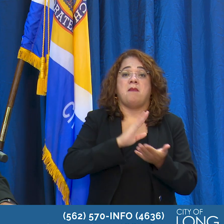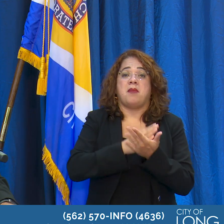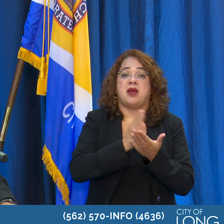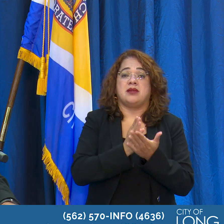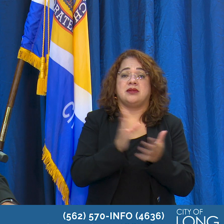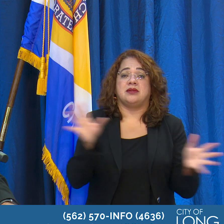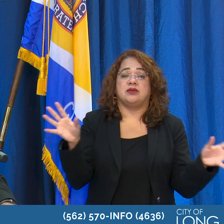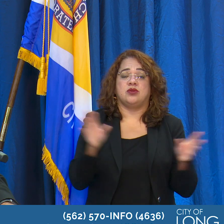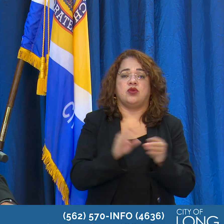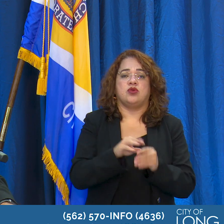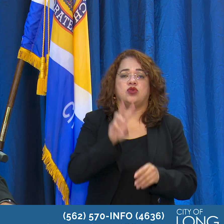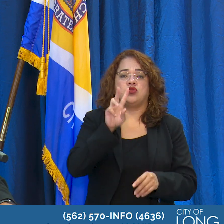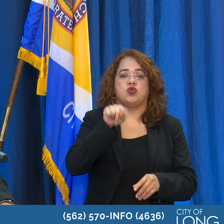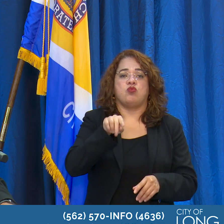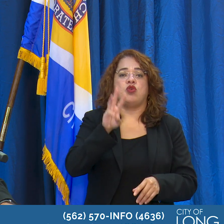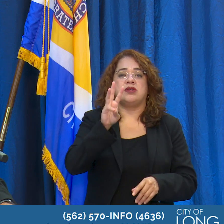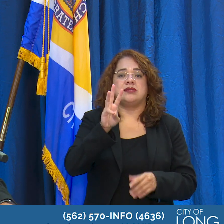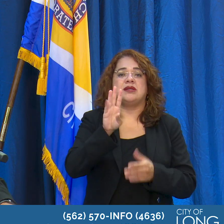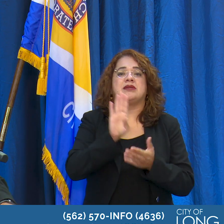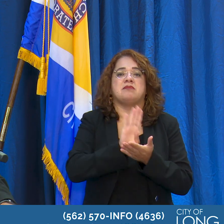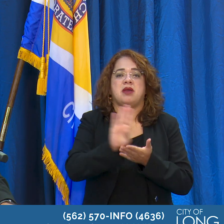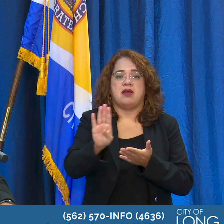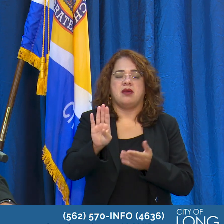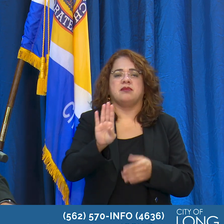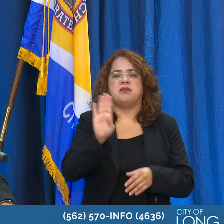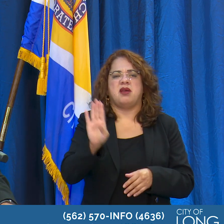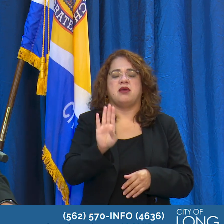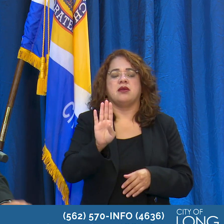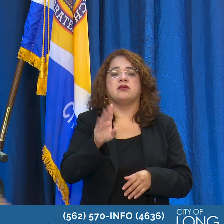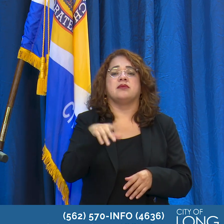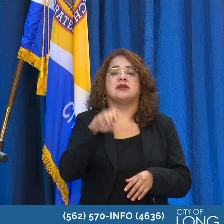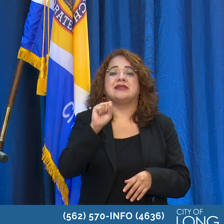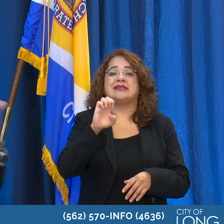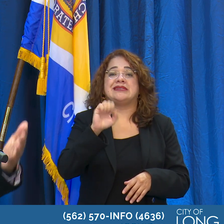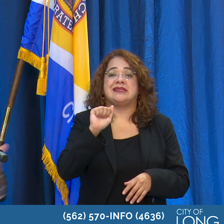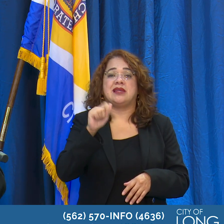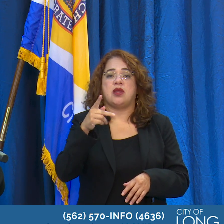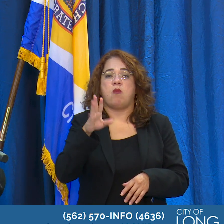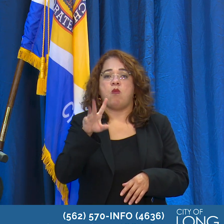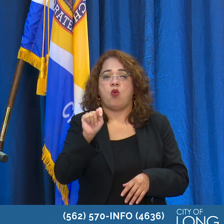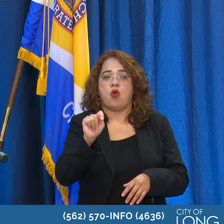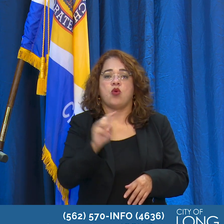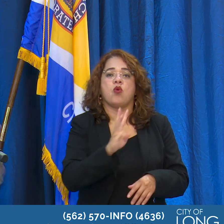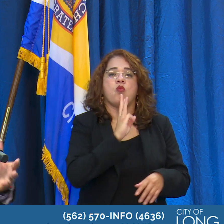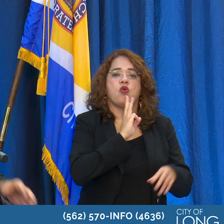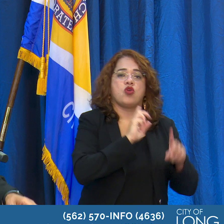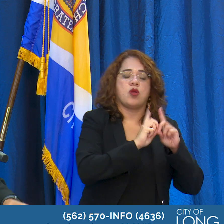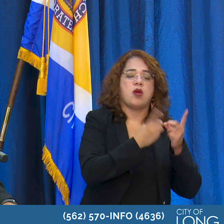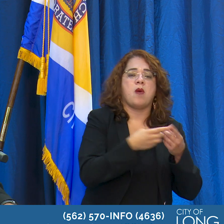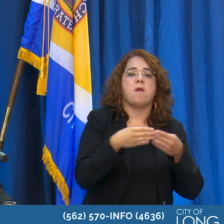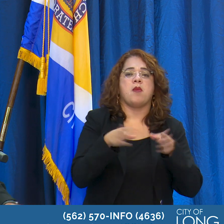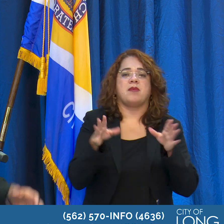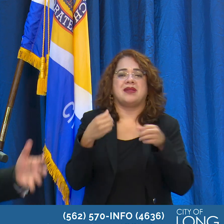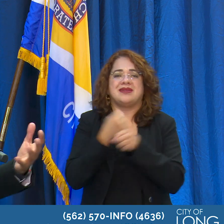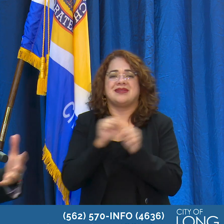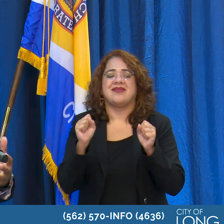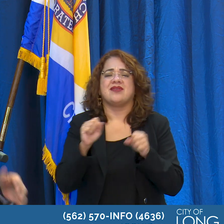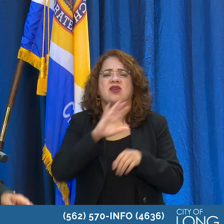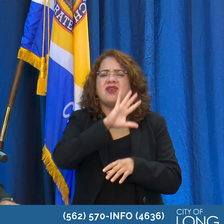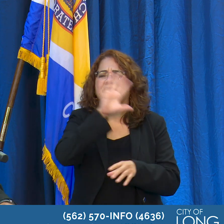Of course it includes our seaport, our water department, all the infrastructure, public safety, health, all of which makes our